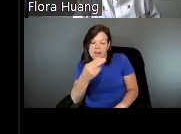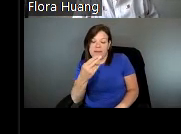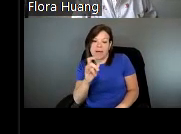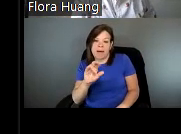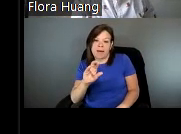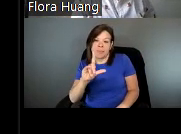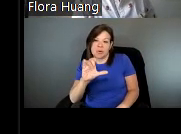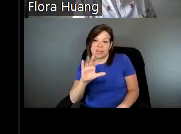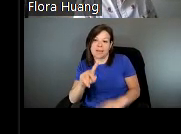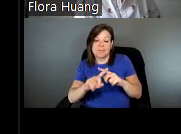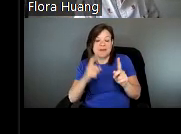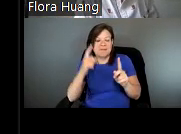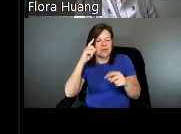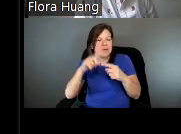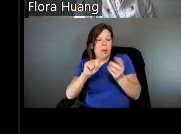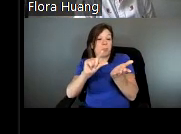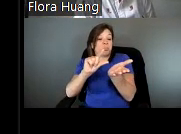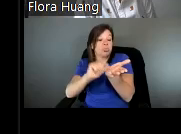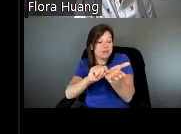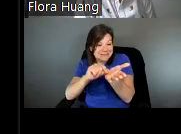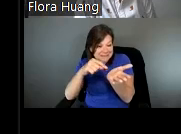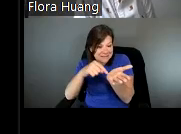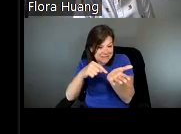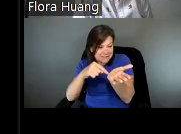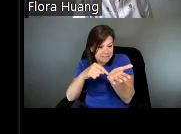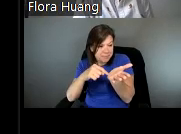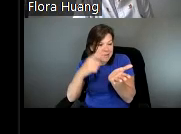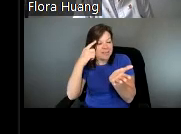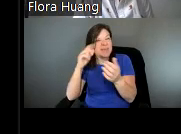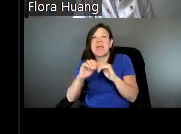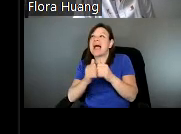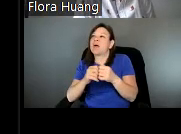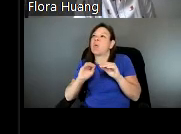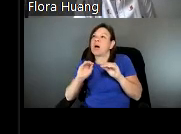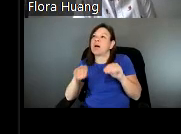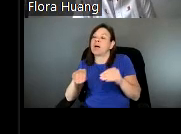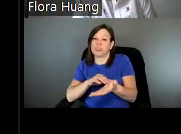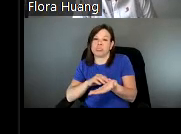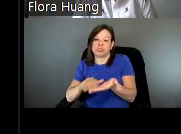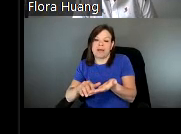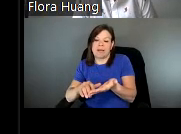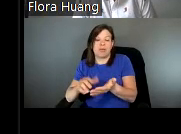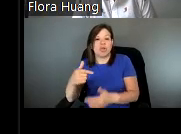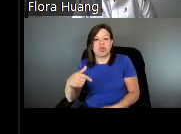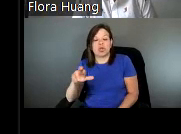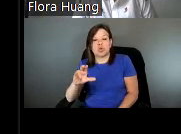But if you're thinking about printing something out, and you're thinking about how do I put this in braille? You know, the QR code is just a website.